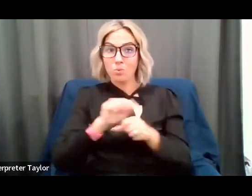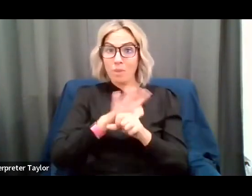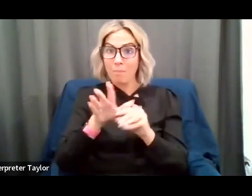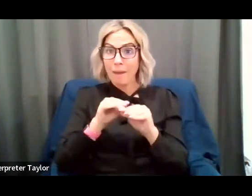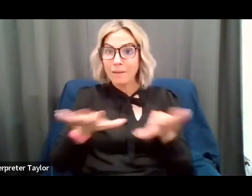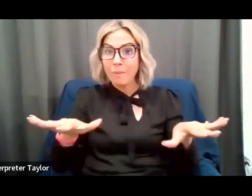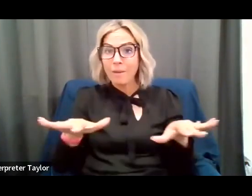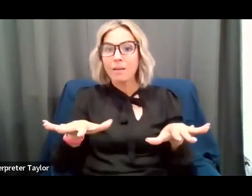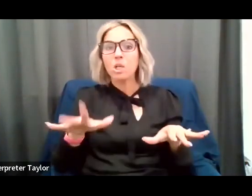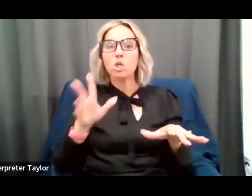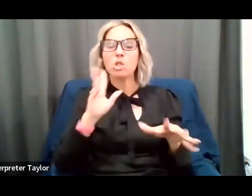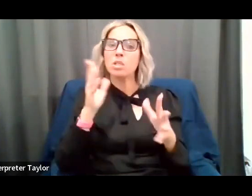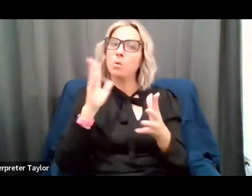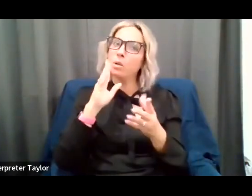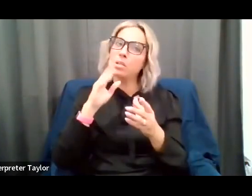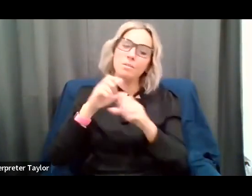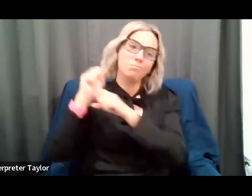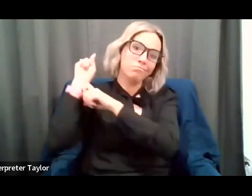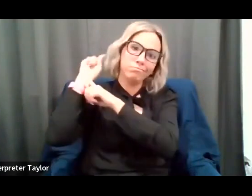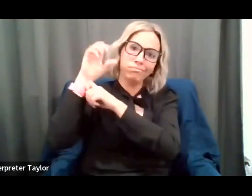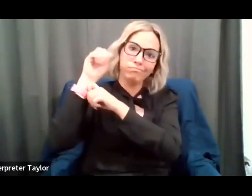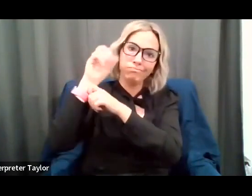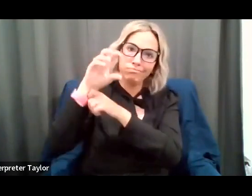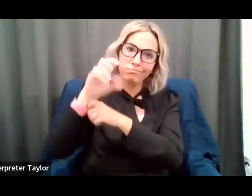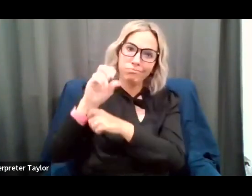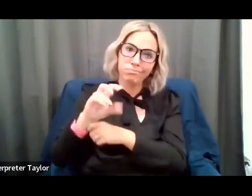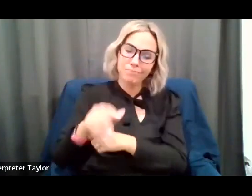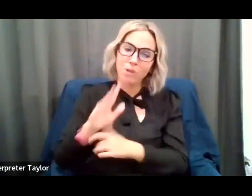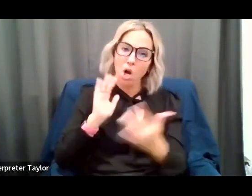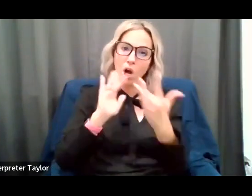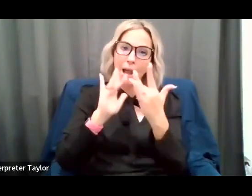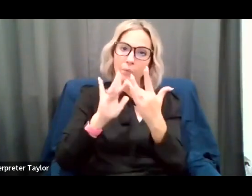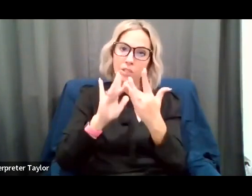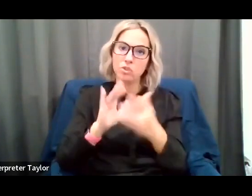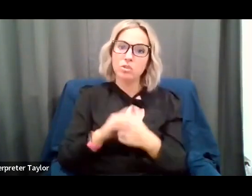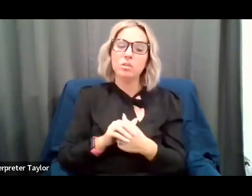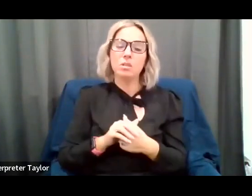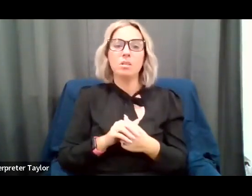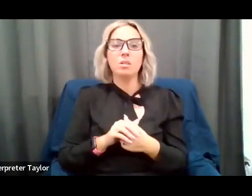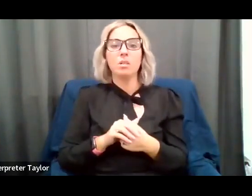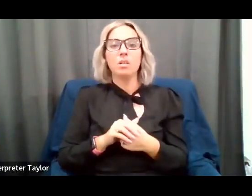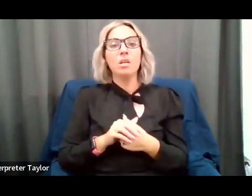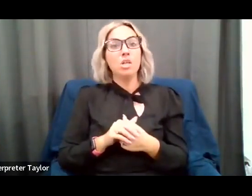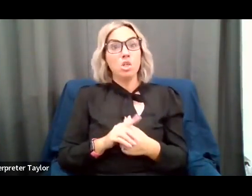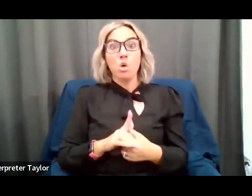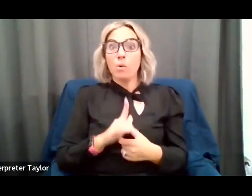saturate the market in terms of our Outreach efforts. So we like really quadrupled